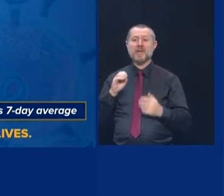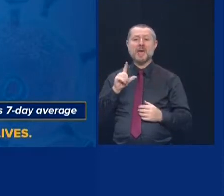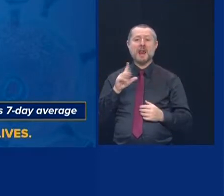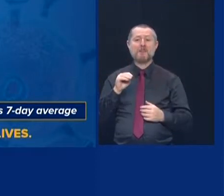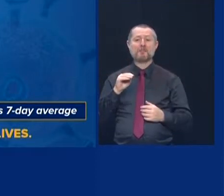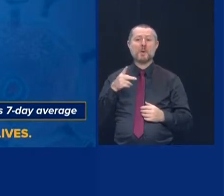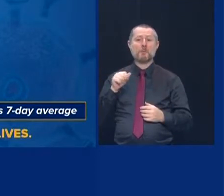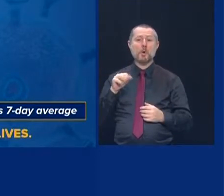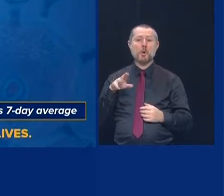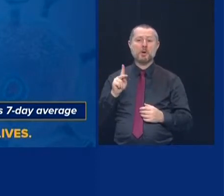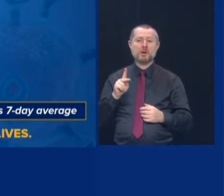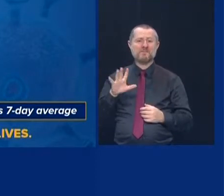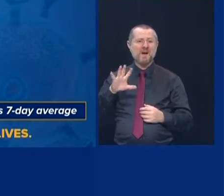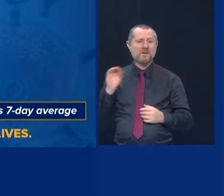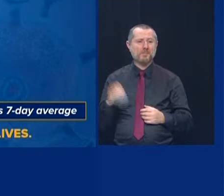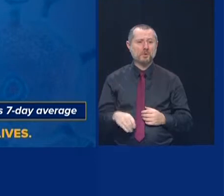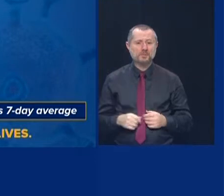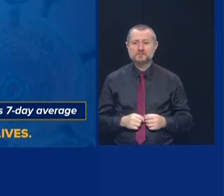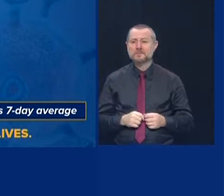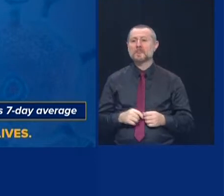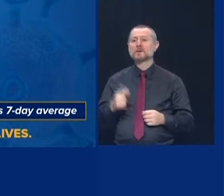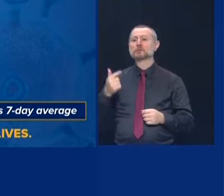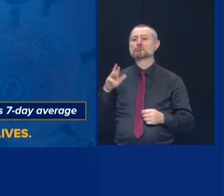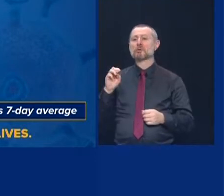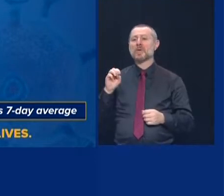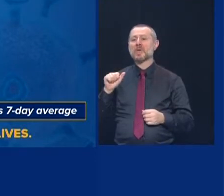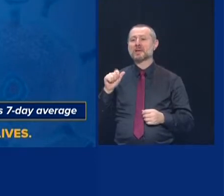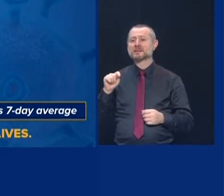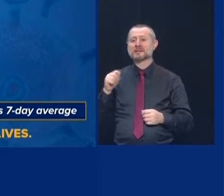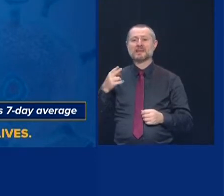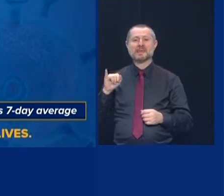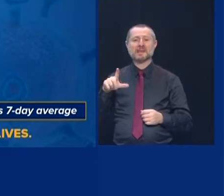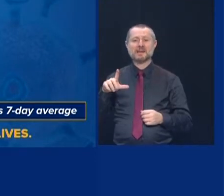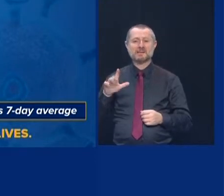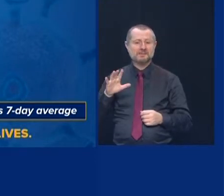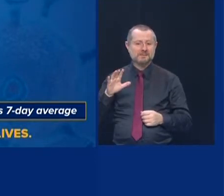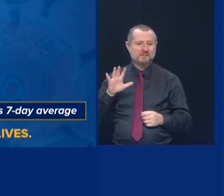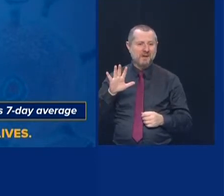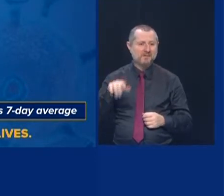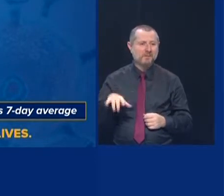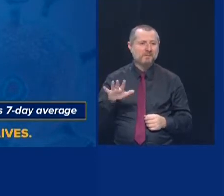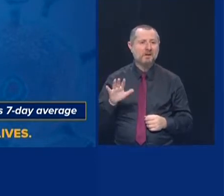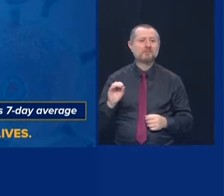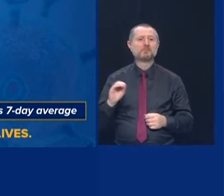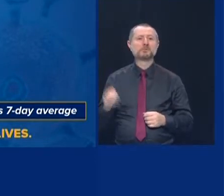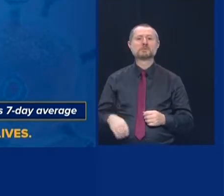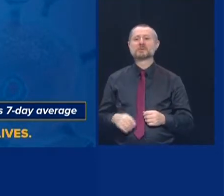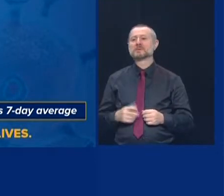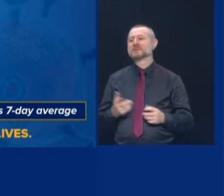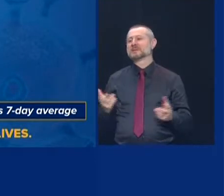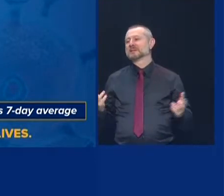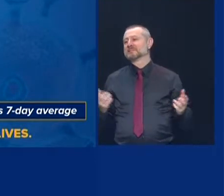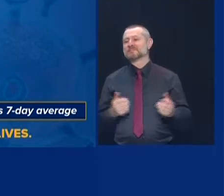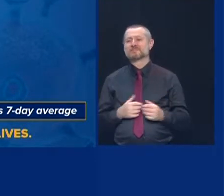BROOKLYN, 3.6. AND THEN YOU HAVE STATEN ISLAND.